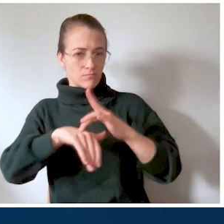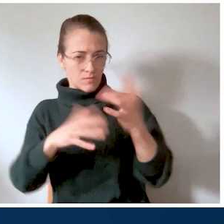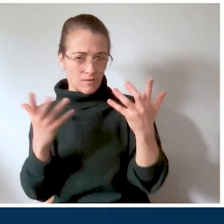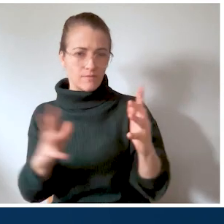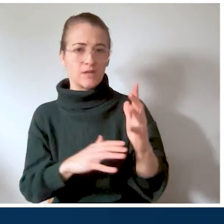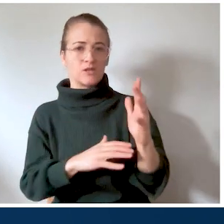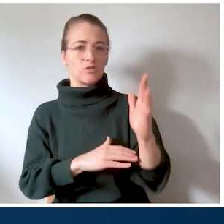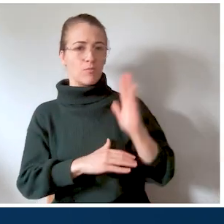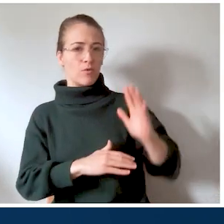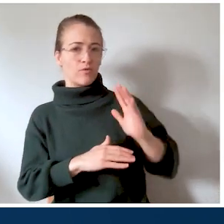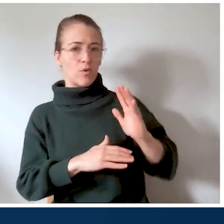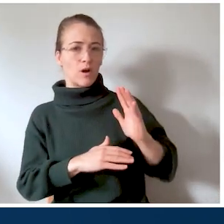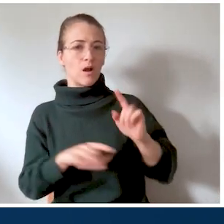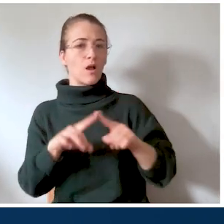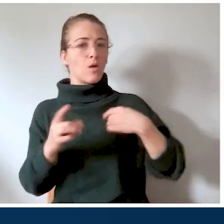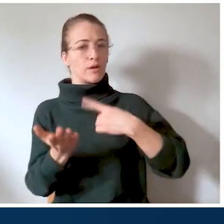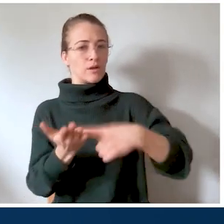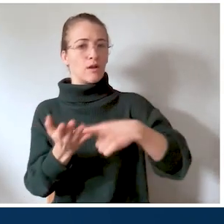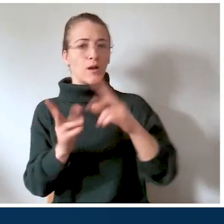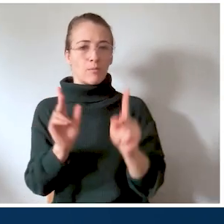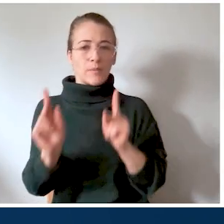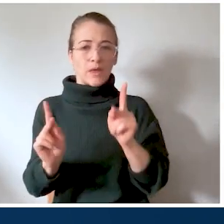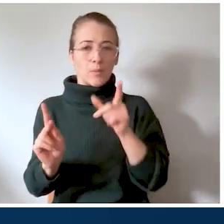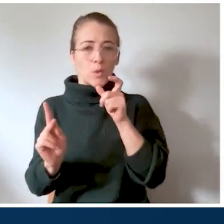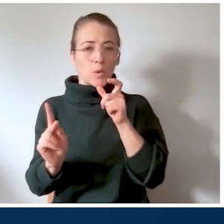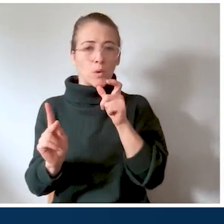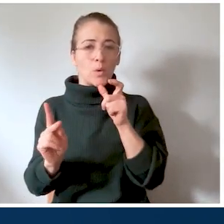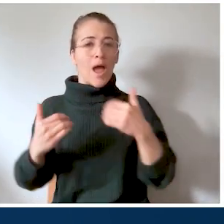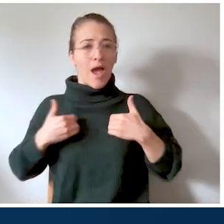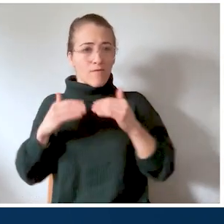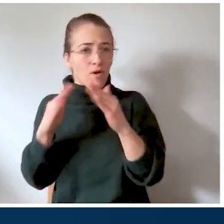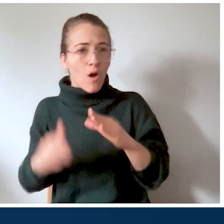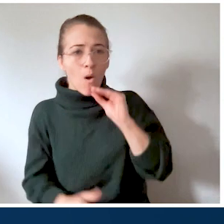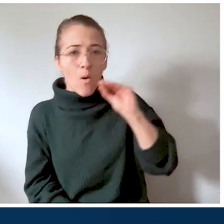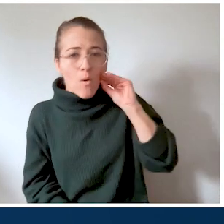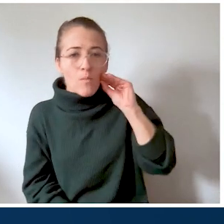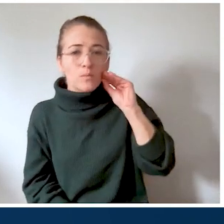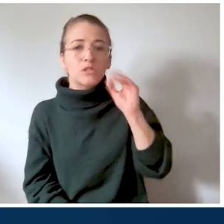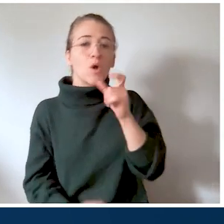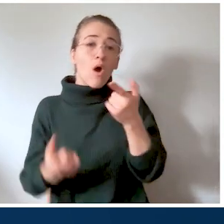one of the questions, but we're talking about people who are homeowners and who also may have disabilities